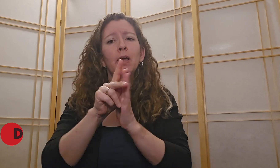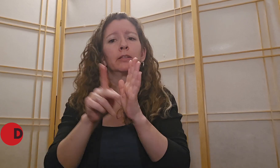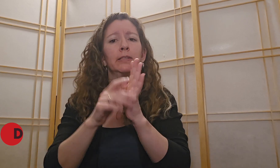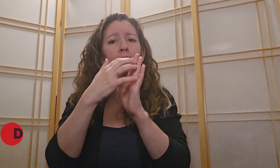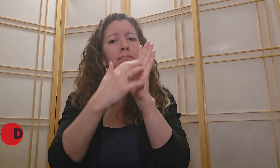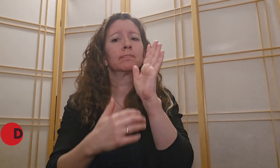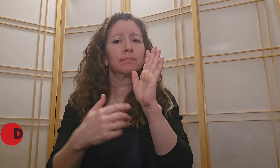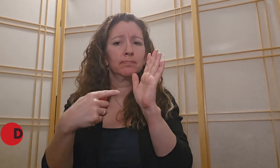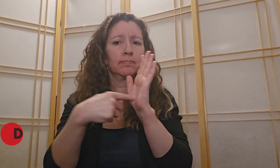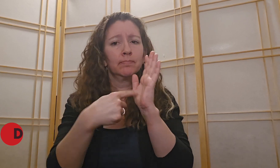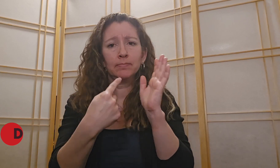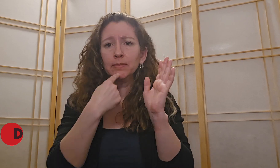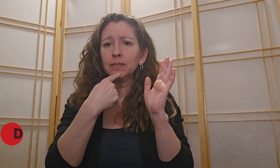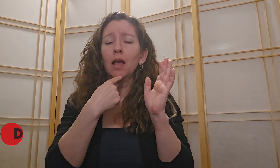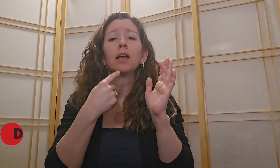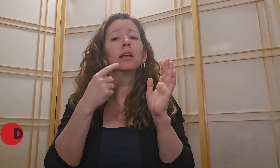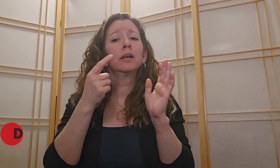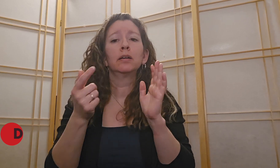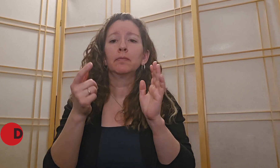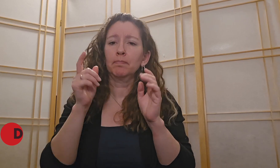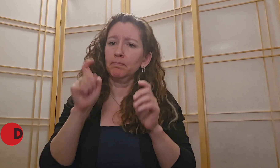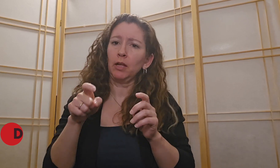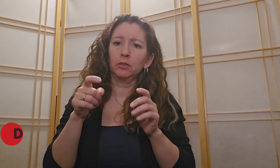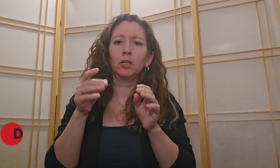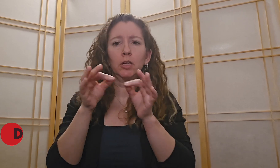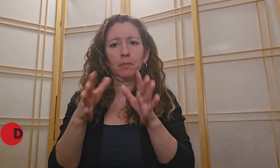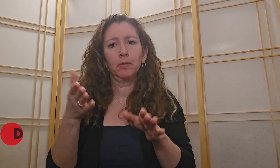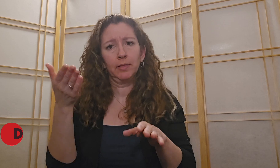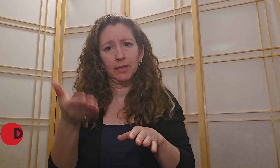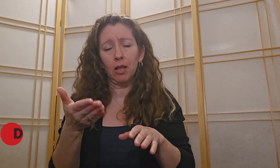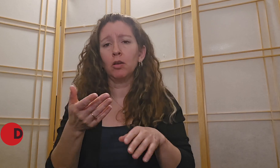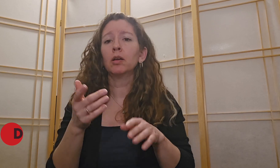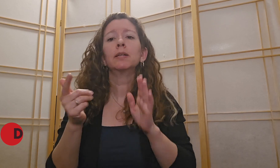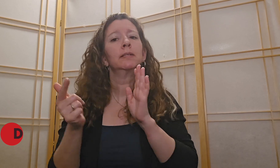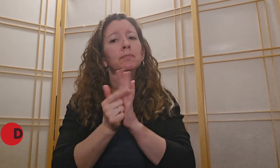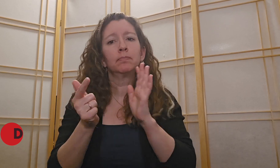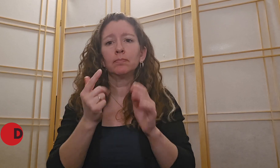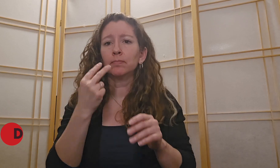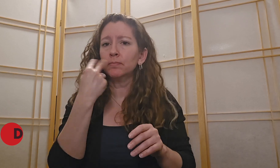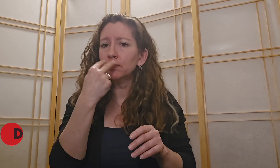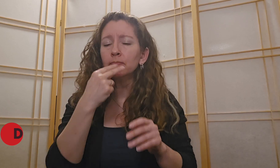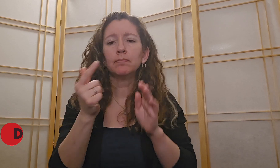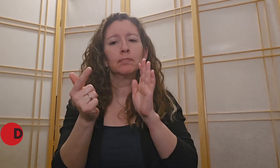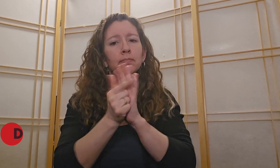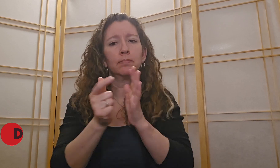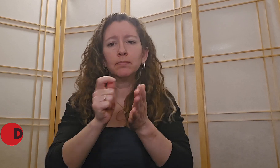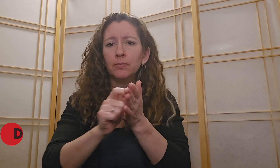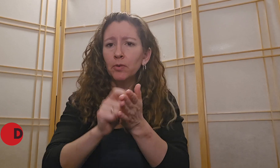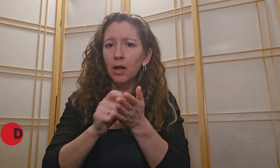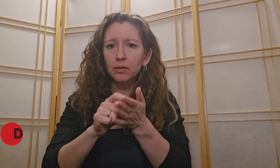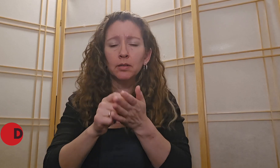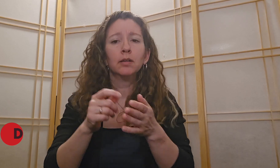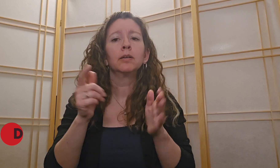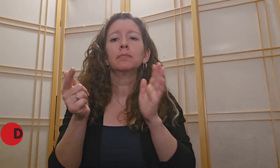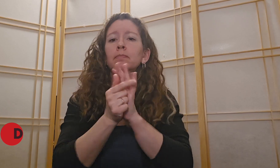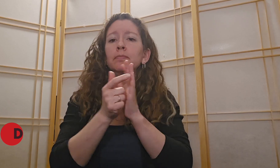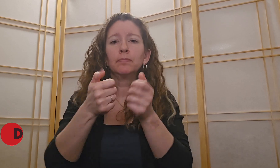It mentioned they did not allow lip reading or writing. It also said I cannot text and cannot have family or a friend